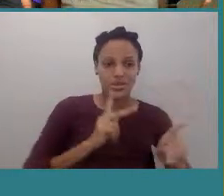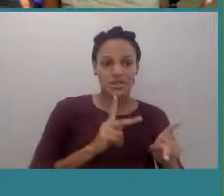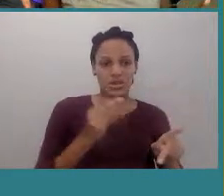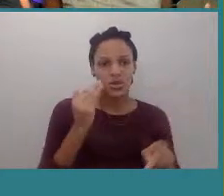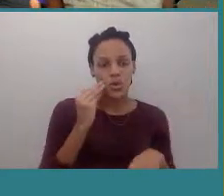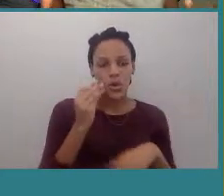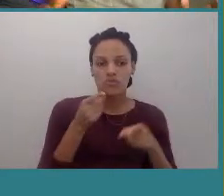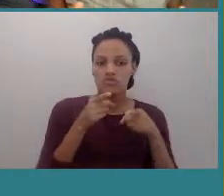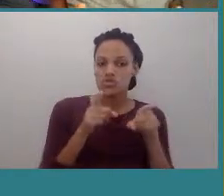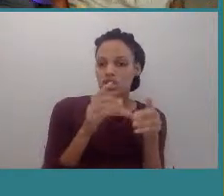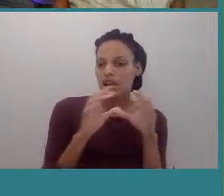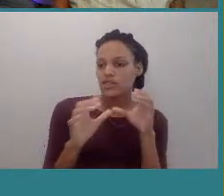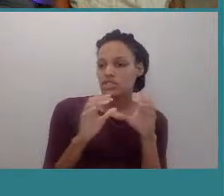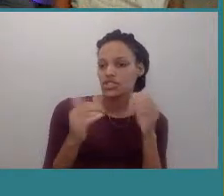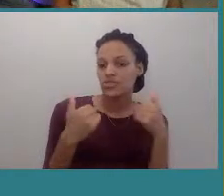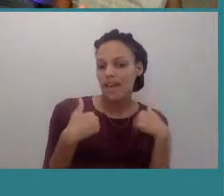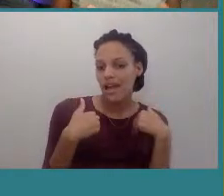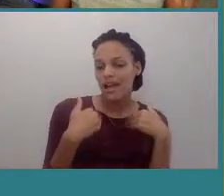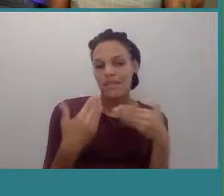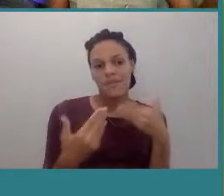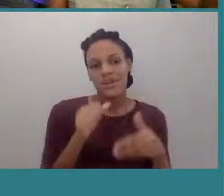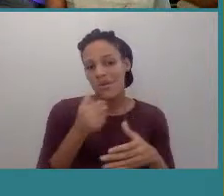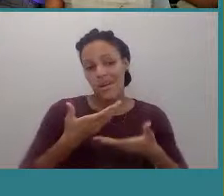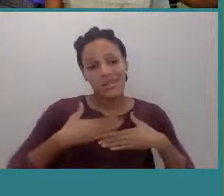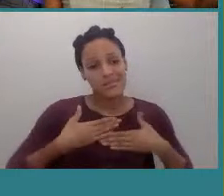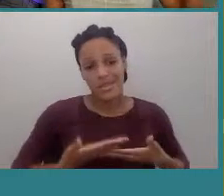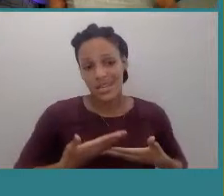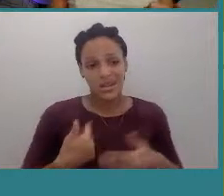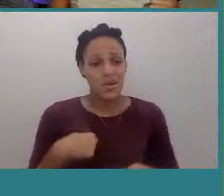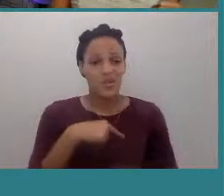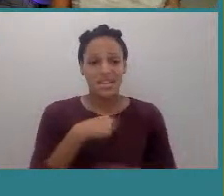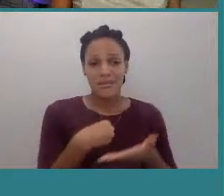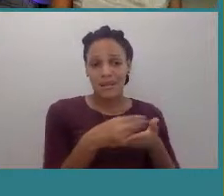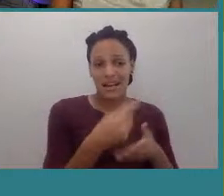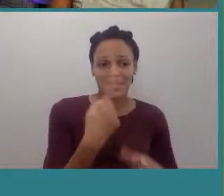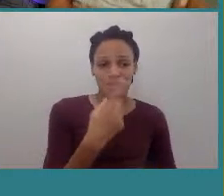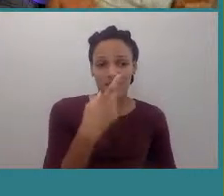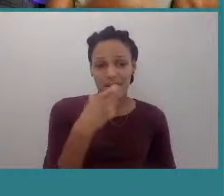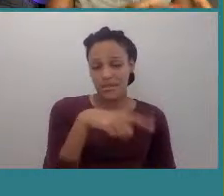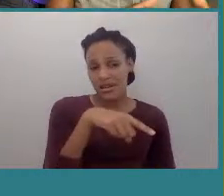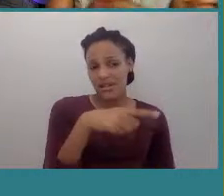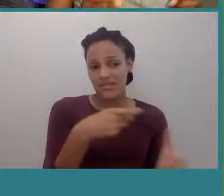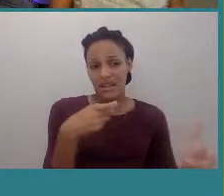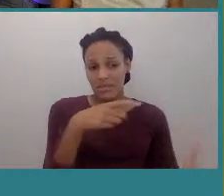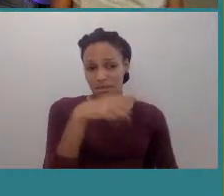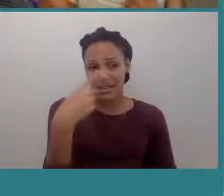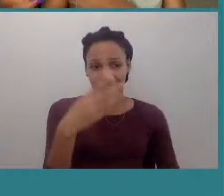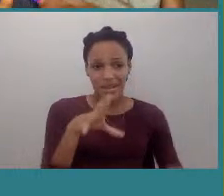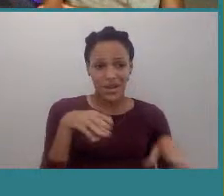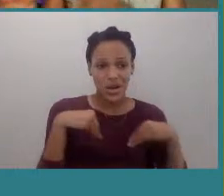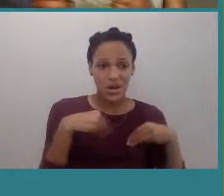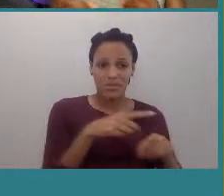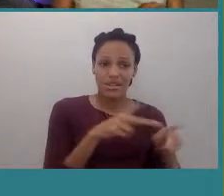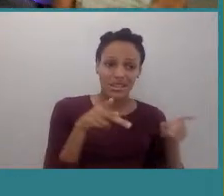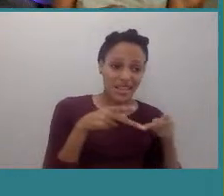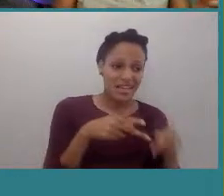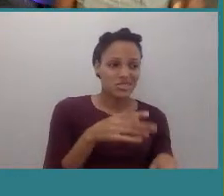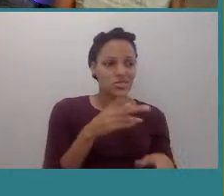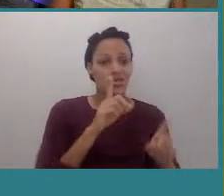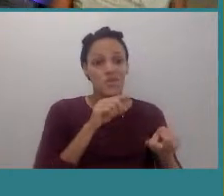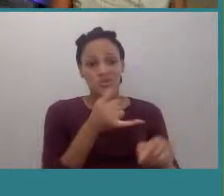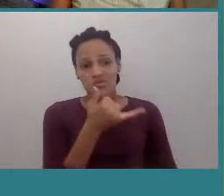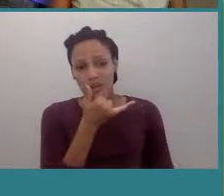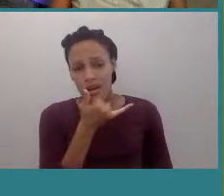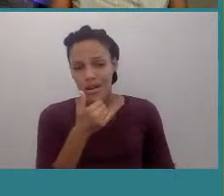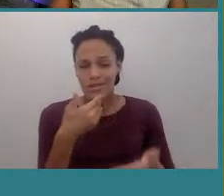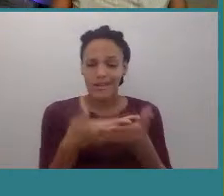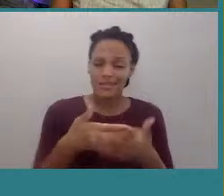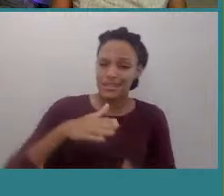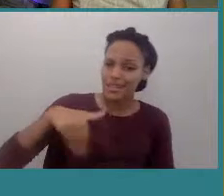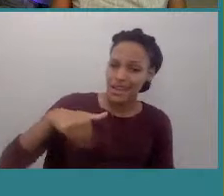that we have we may not want to admit it, we get a wrong order and we say, Missy, I